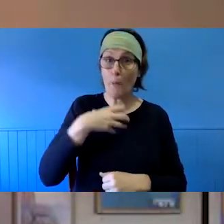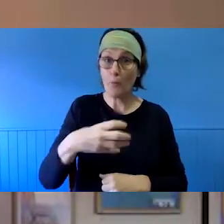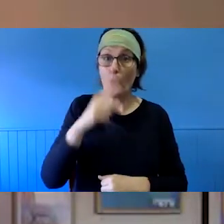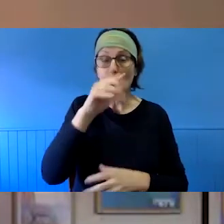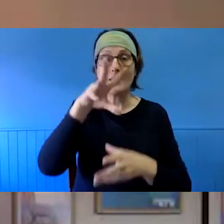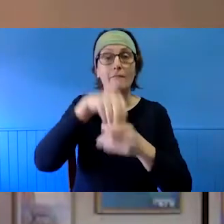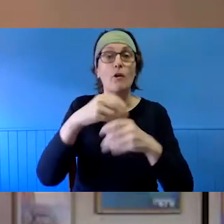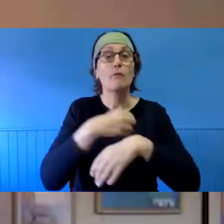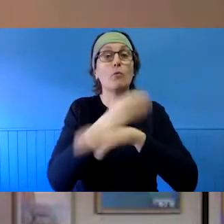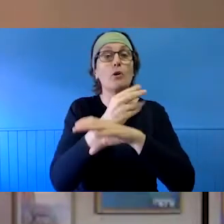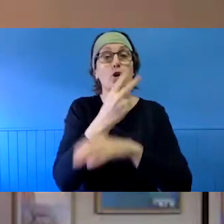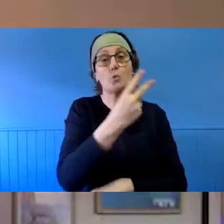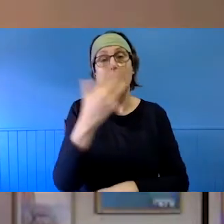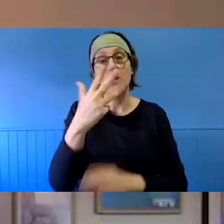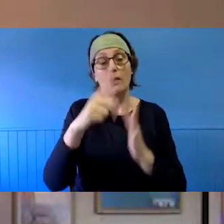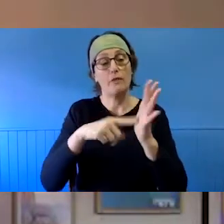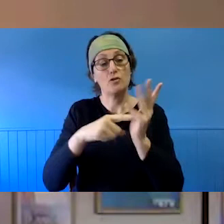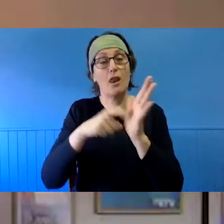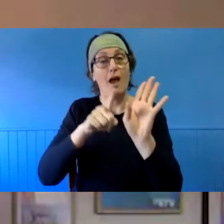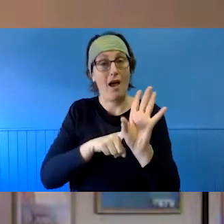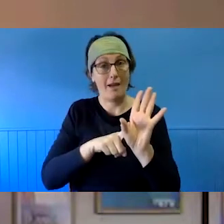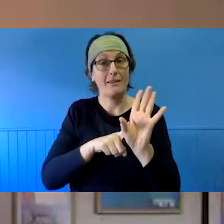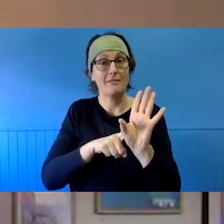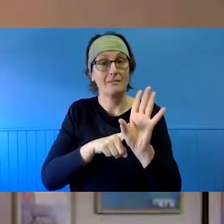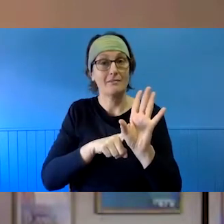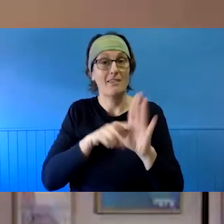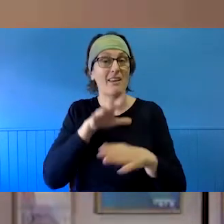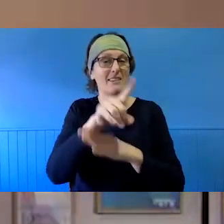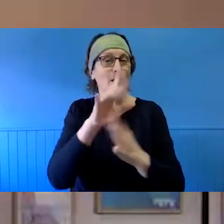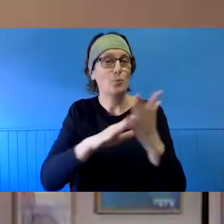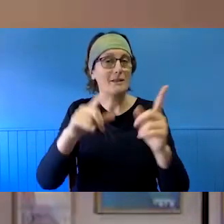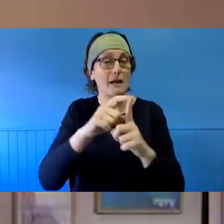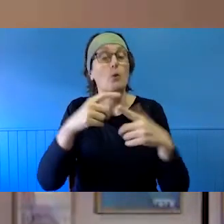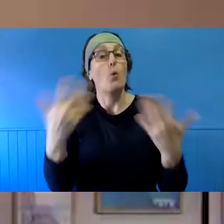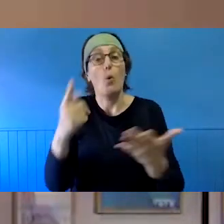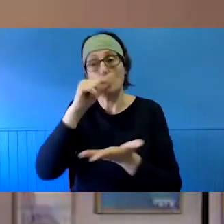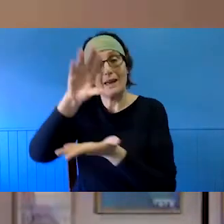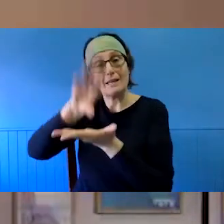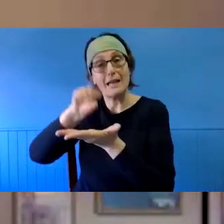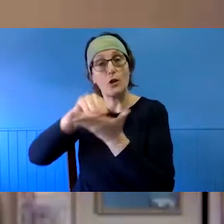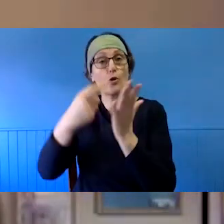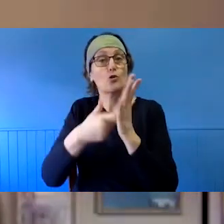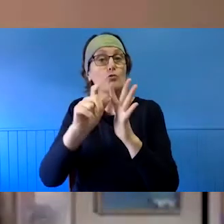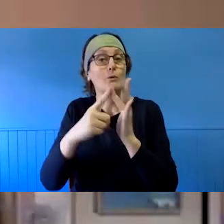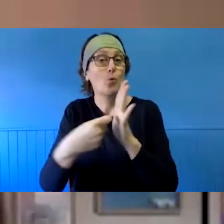July, or download the report from our website. We'll post the link in the chat.